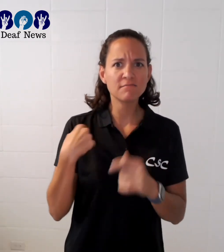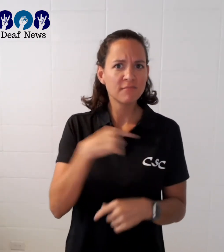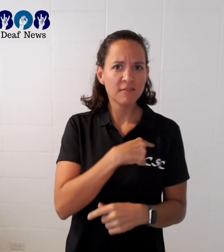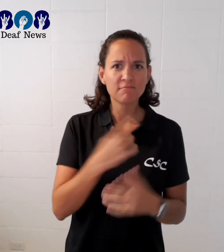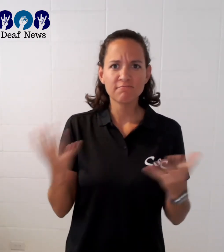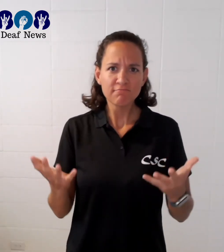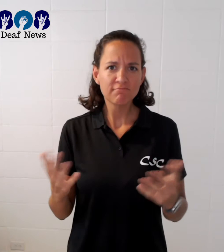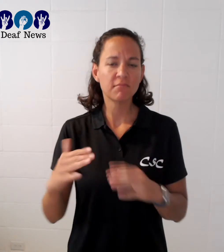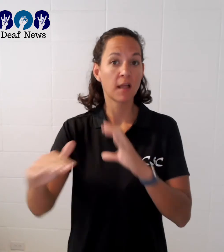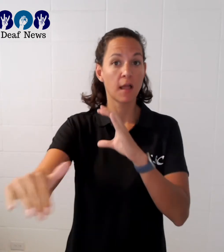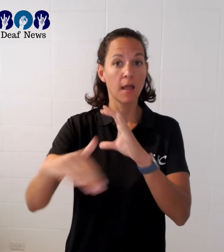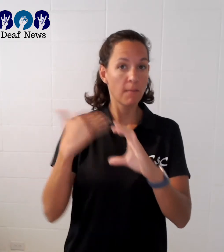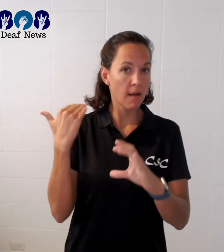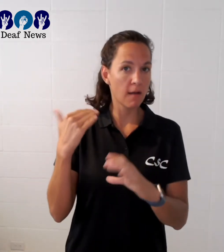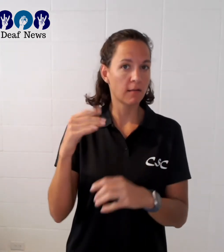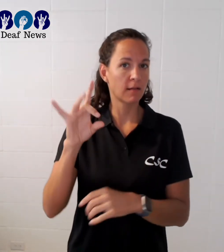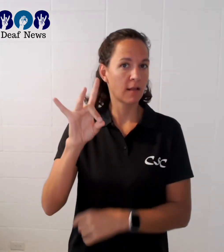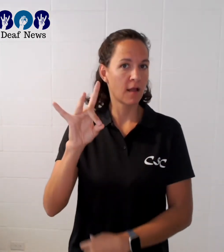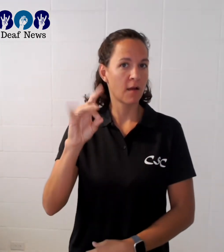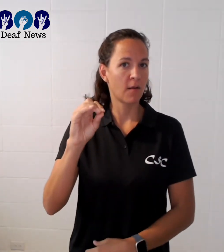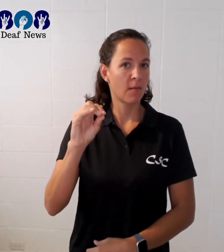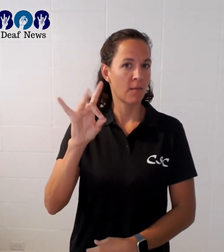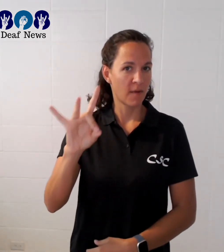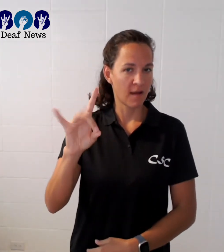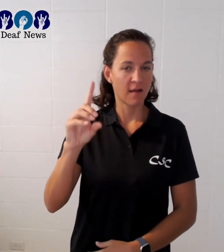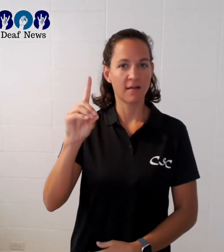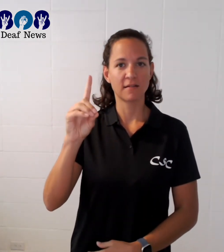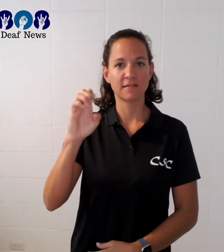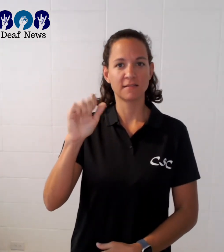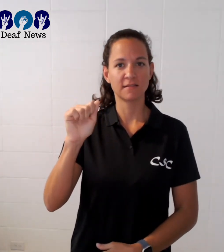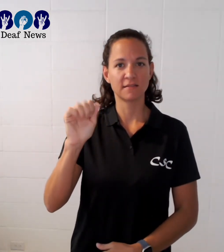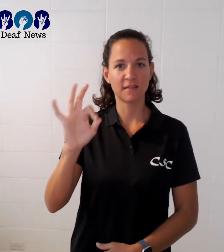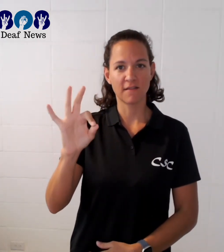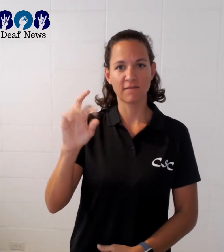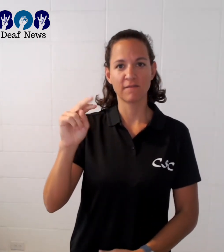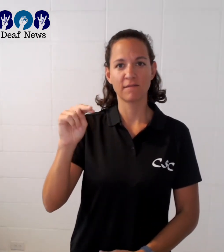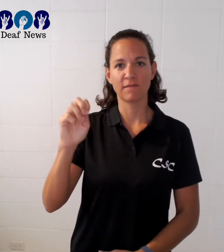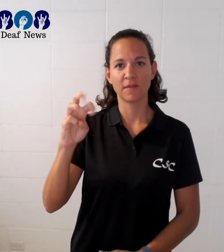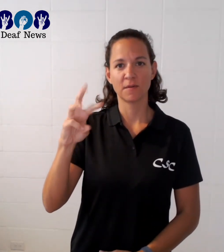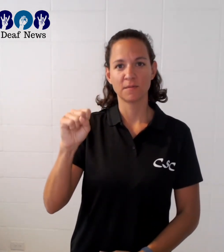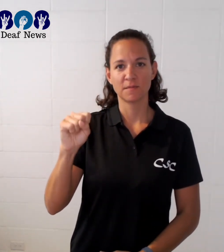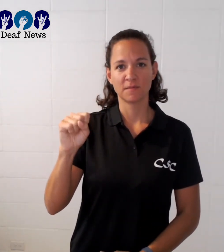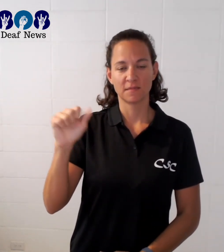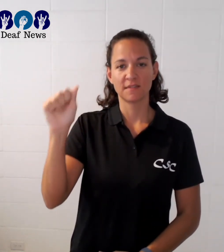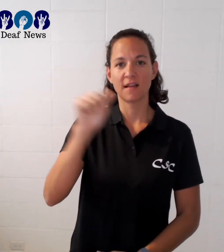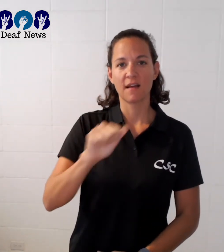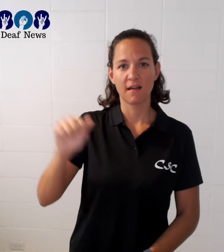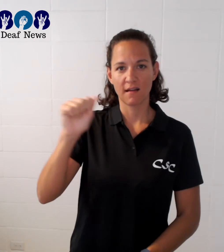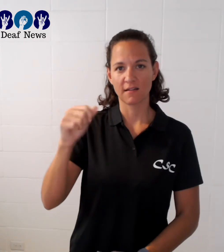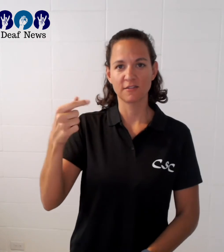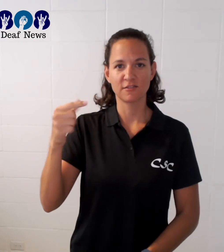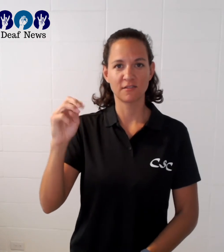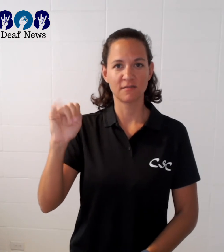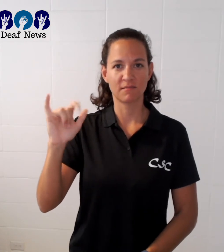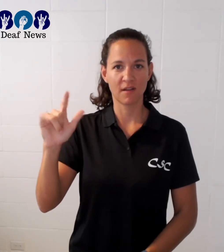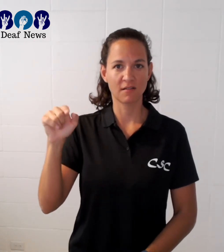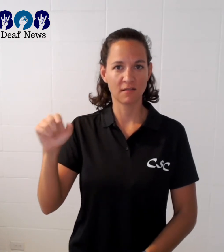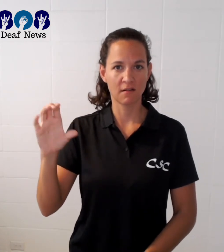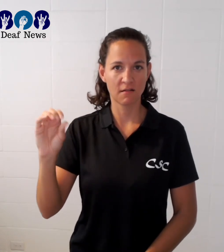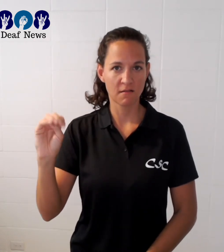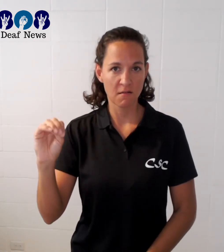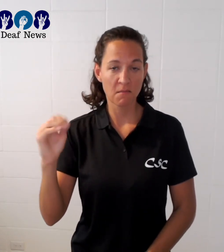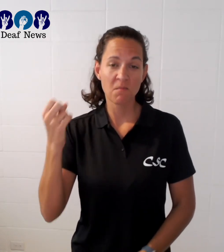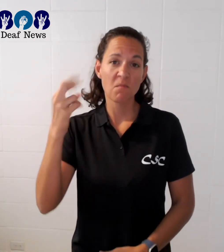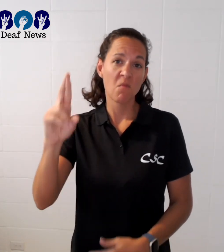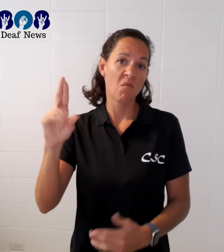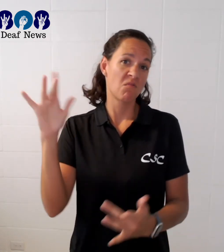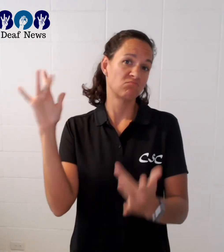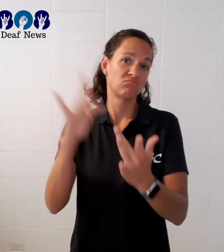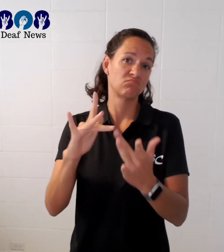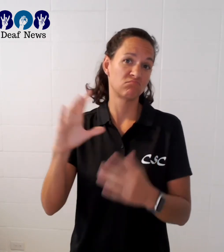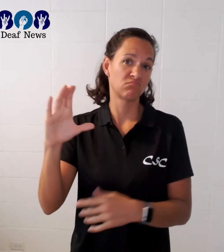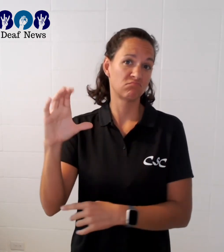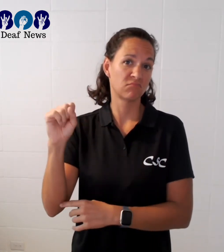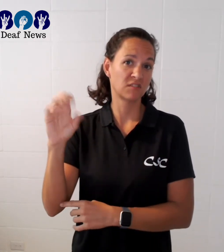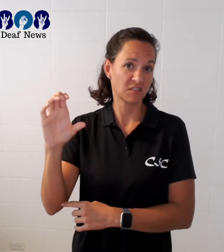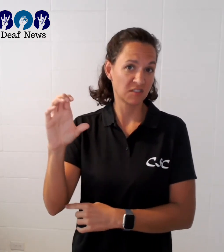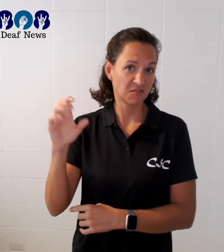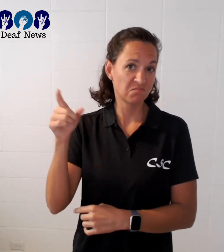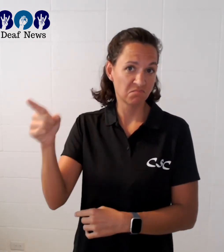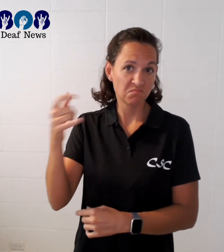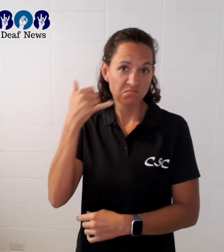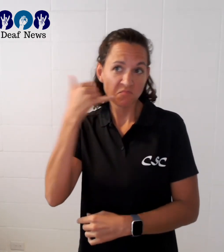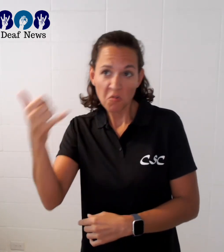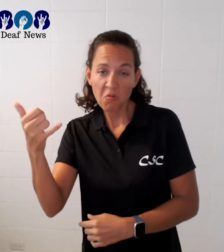You can contact me through email at 808deafnews@gmail.com or you can reach out to the CSC and let them